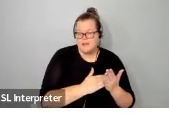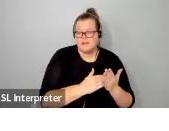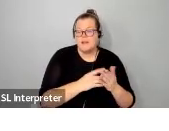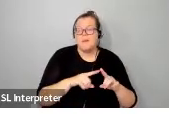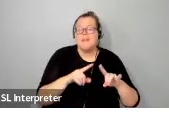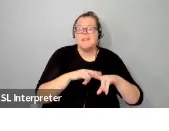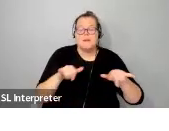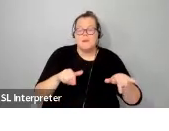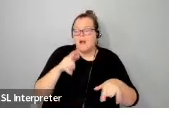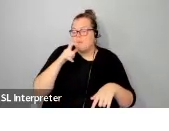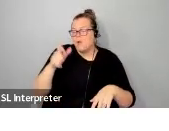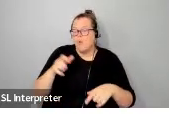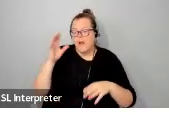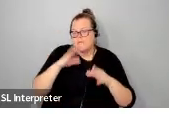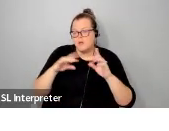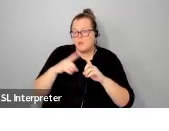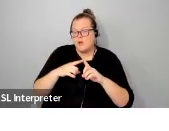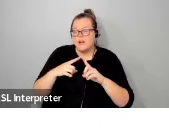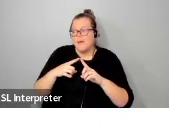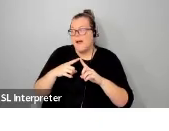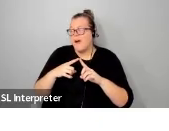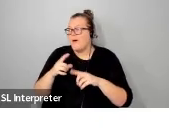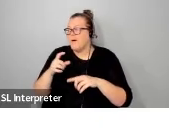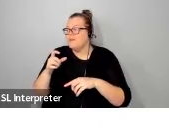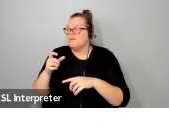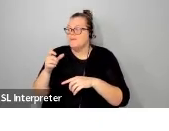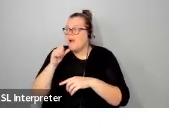unused if we formally labeled them as reserve capacity.